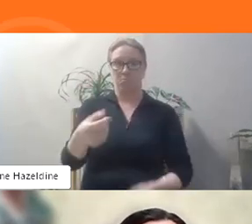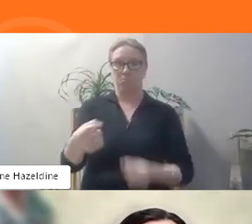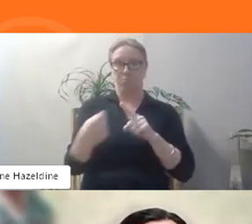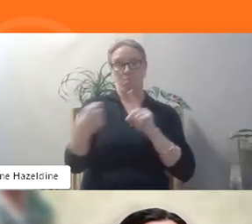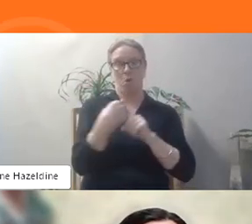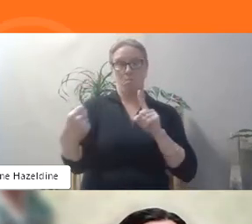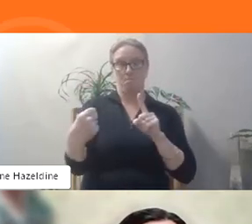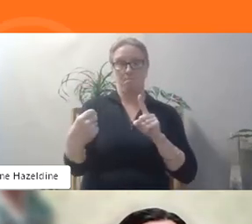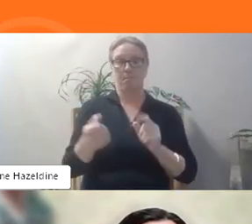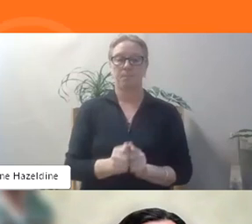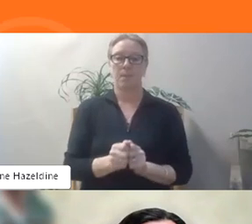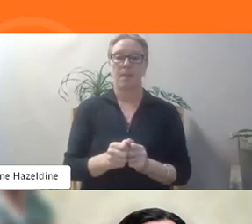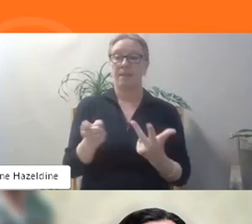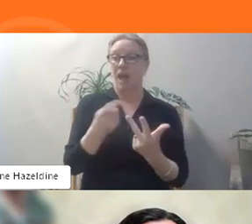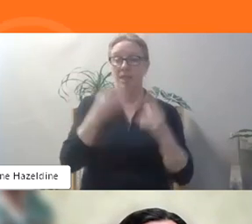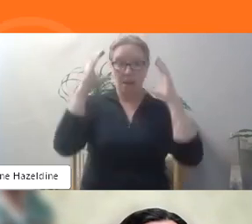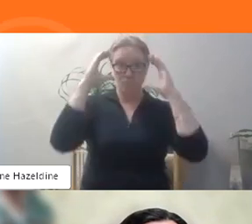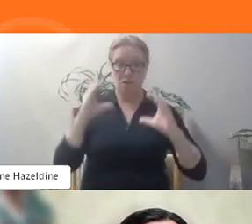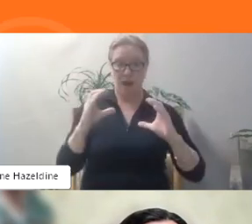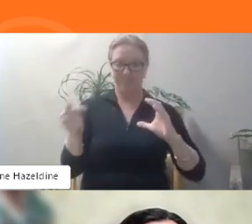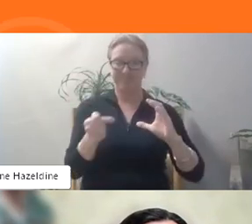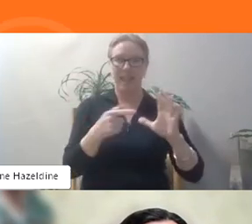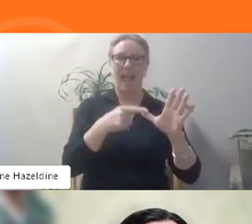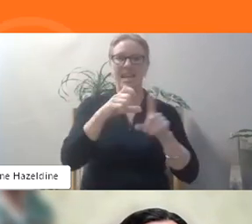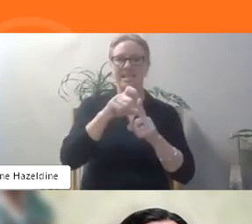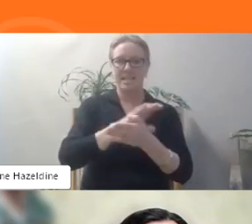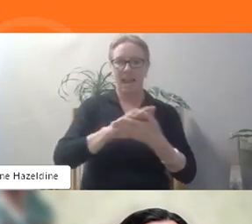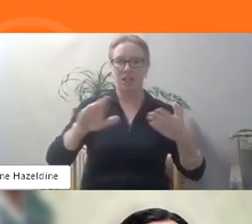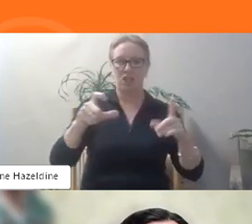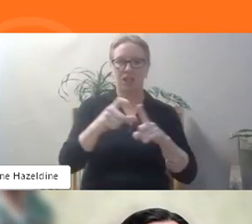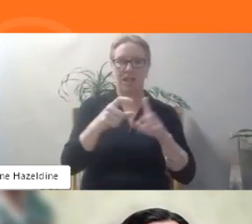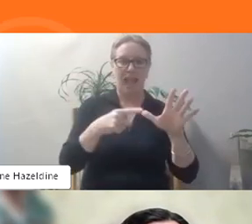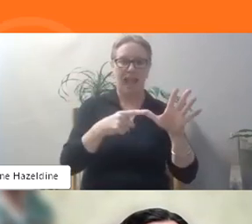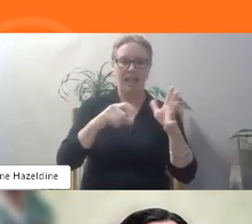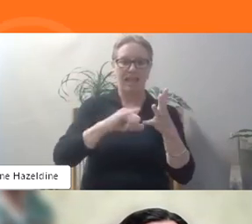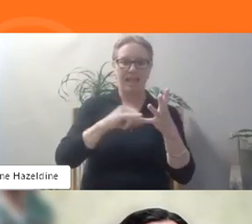other neurological conditions like ADHD, ASD, dyspraxia that frequently